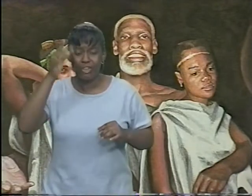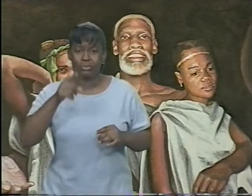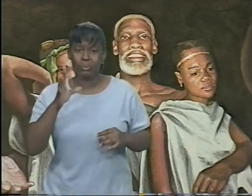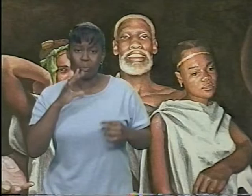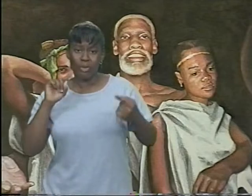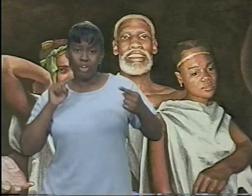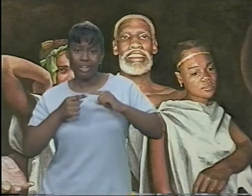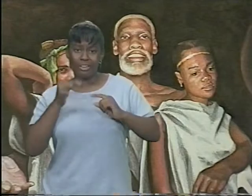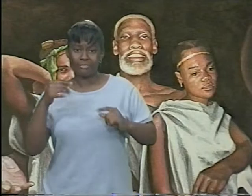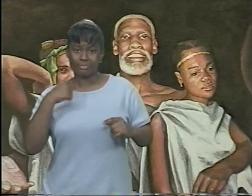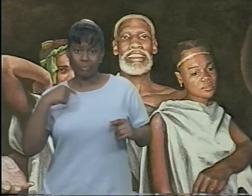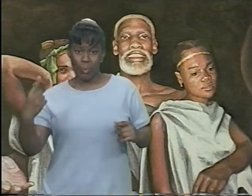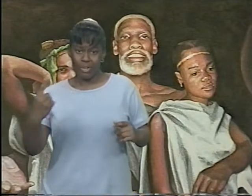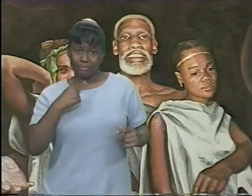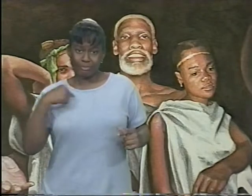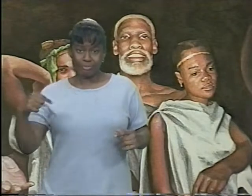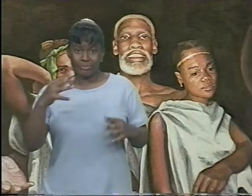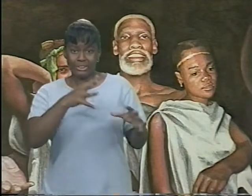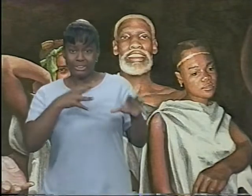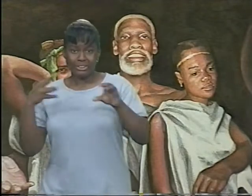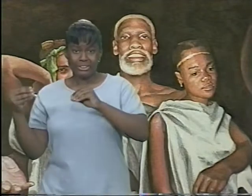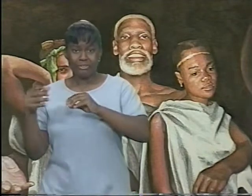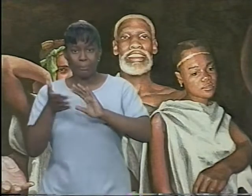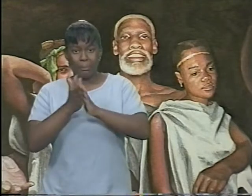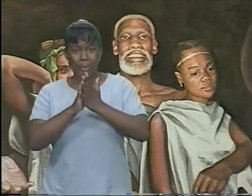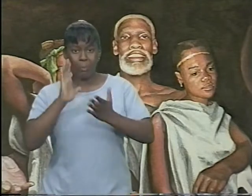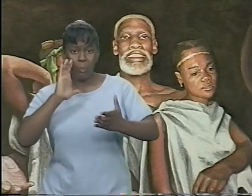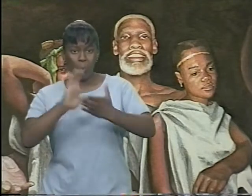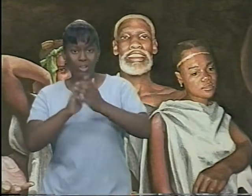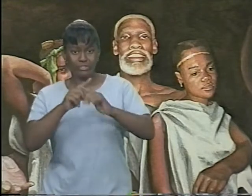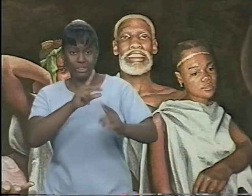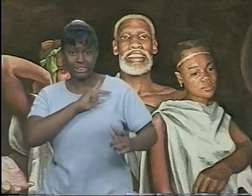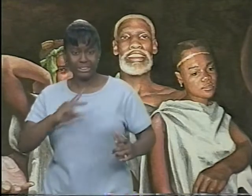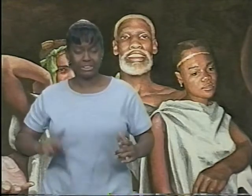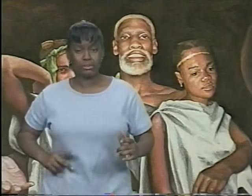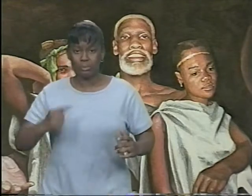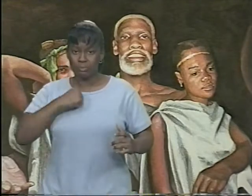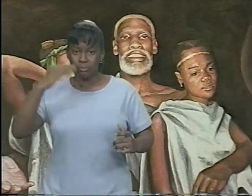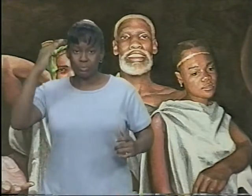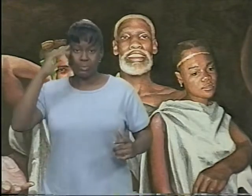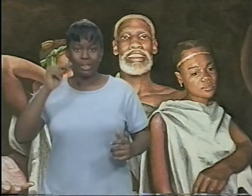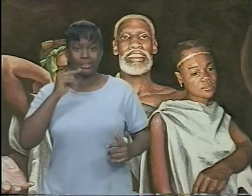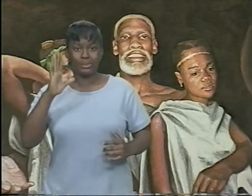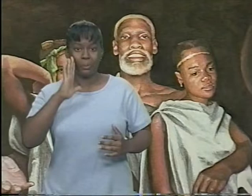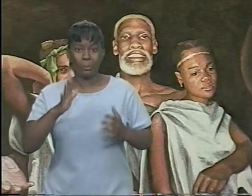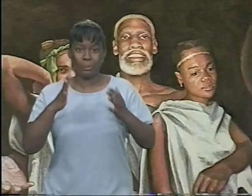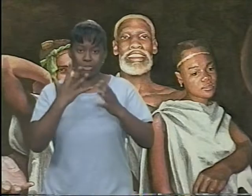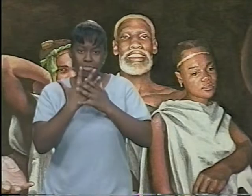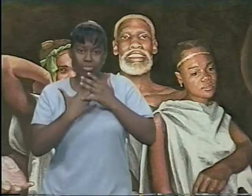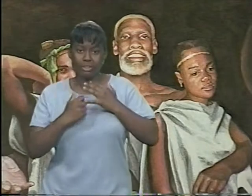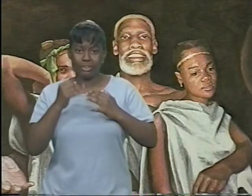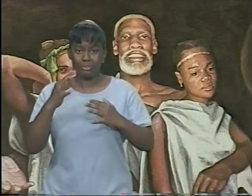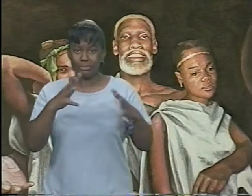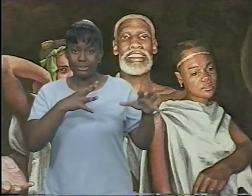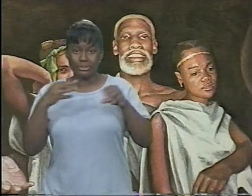We will leave tomorrow as the sun rises." "But, my father," Manyara said sweetly, "it would be painful for either of us to leave you,